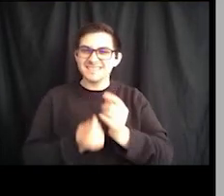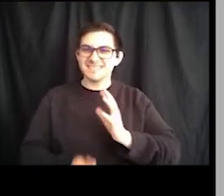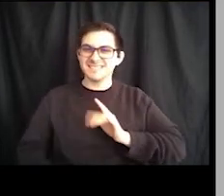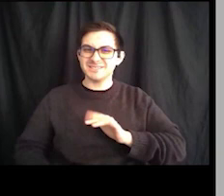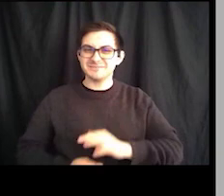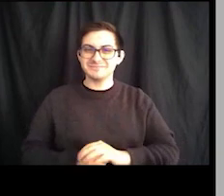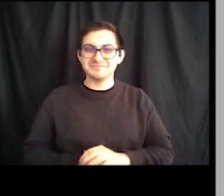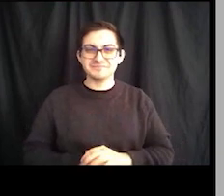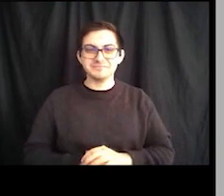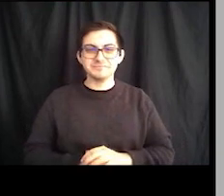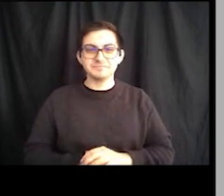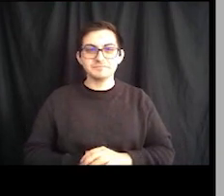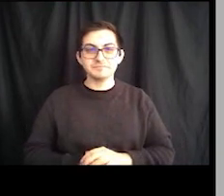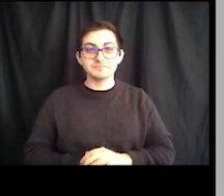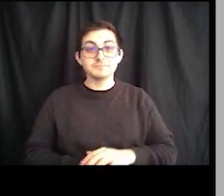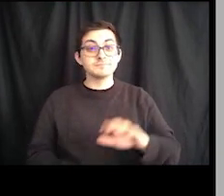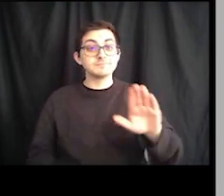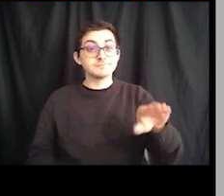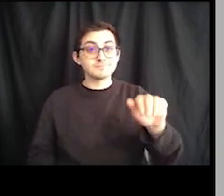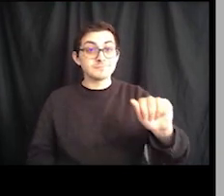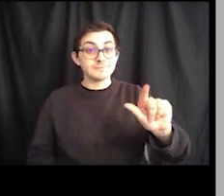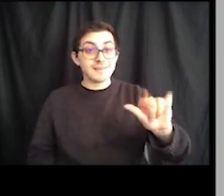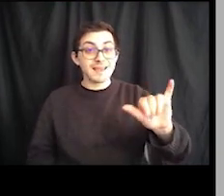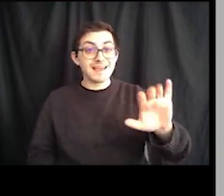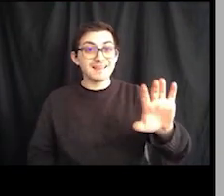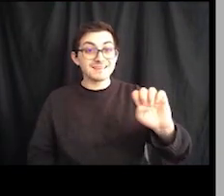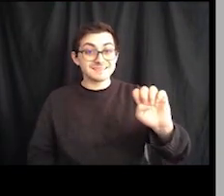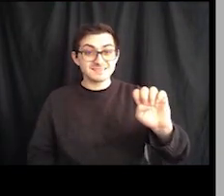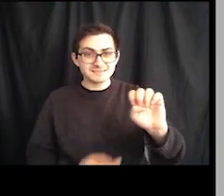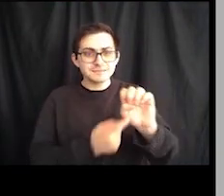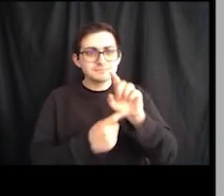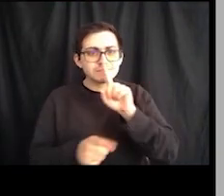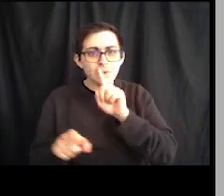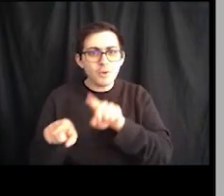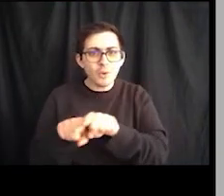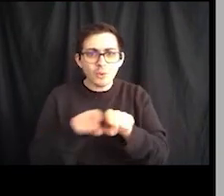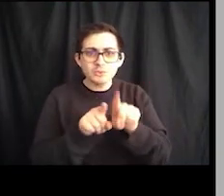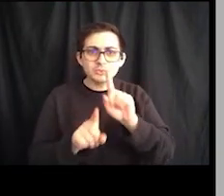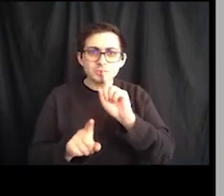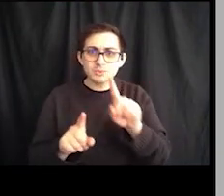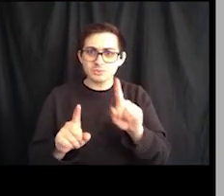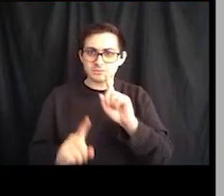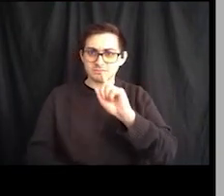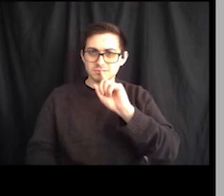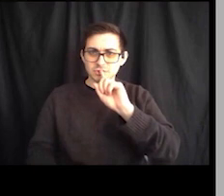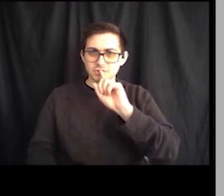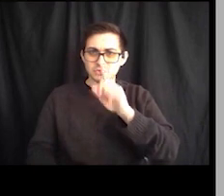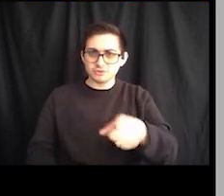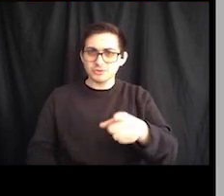And Alice isn't it true that there are a lot of amazing templates in the community as well? Yes, absolutely.